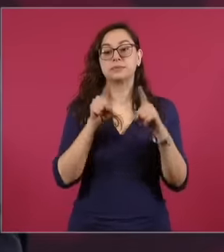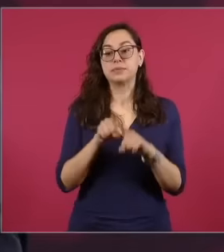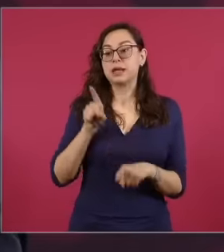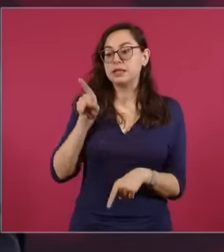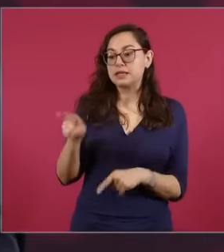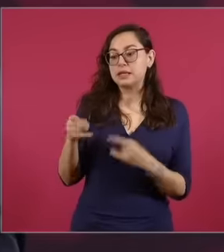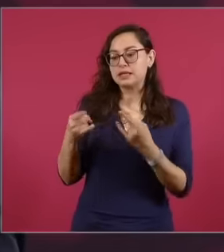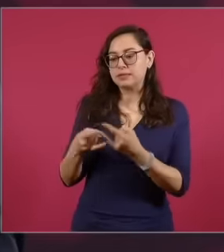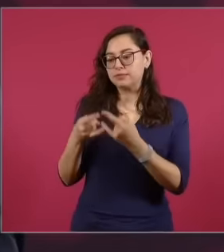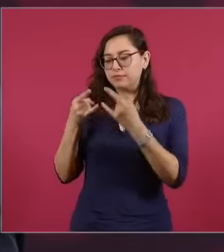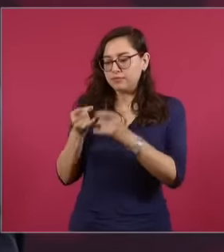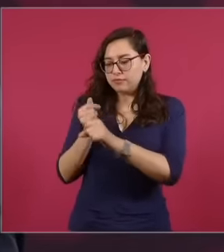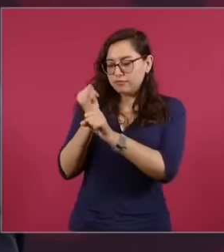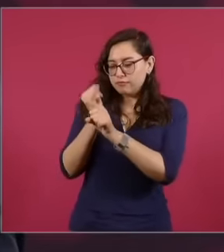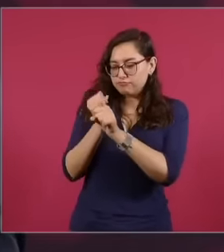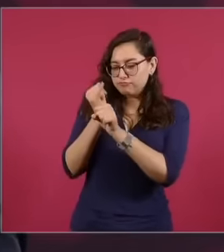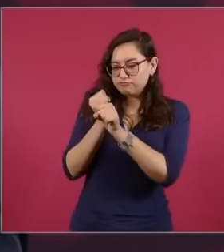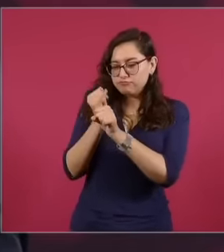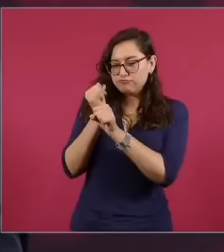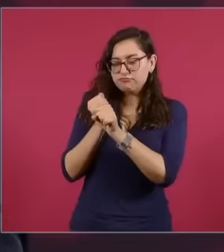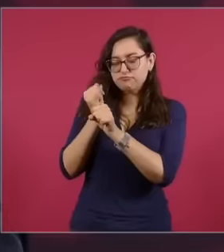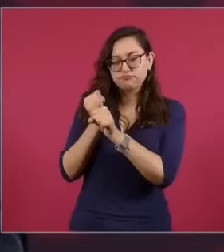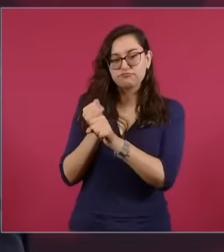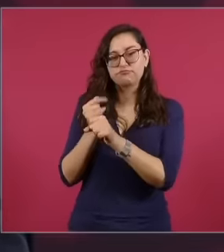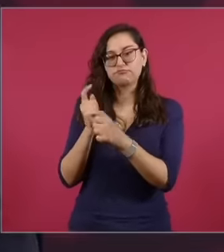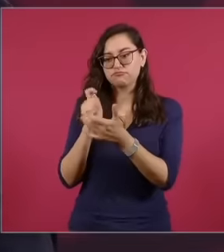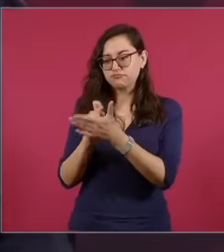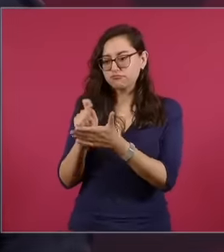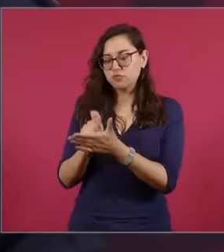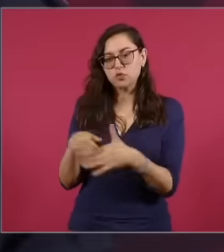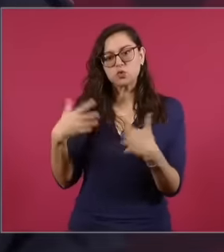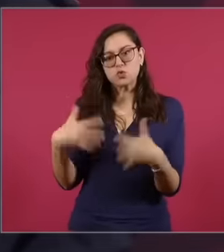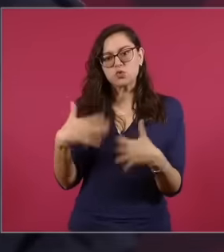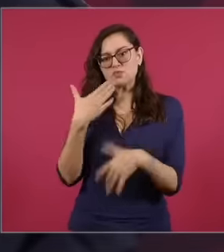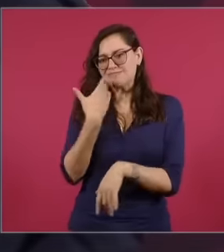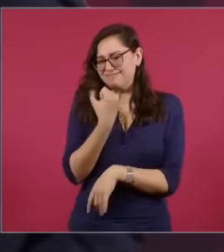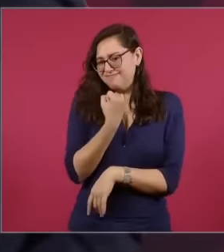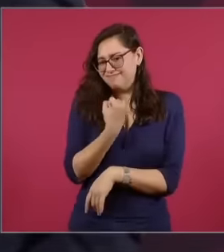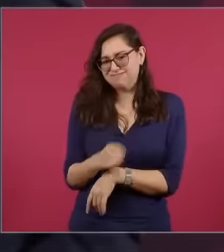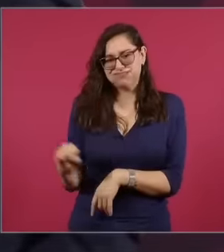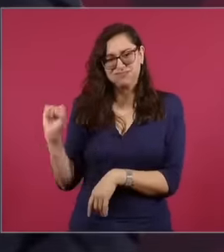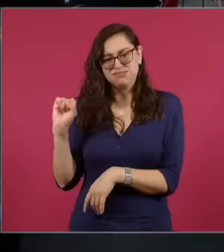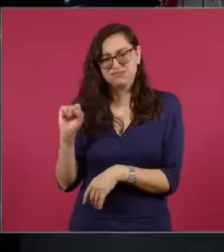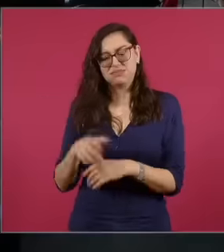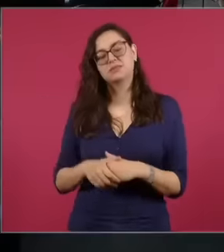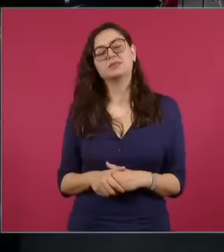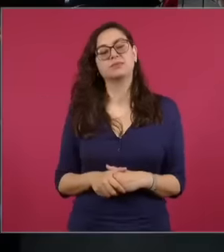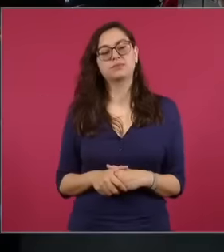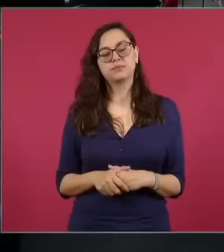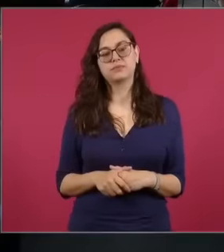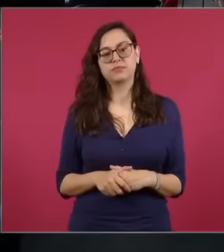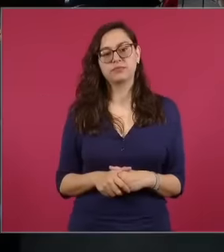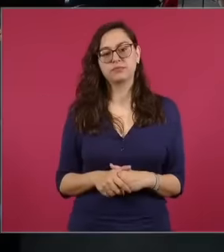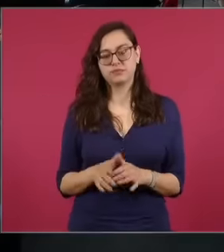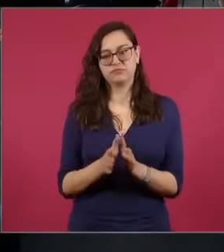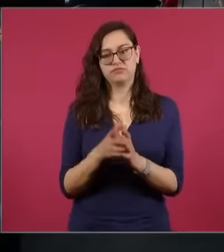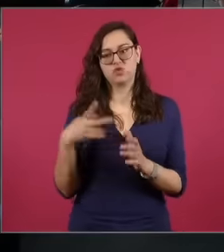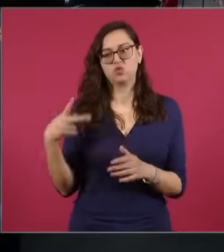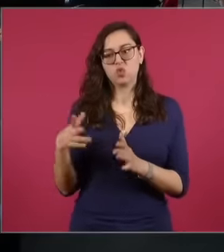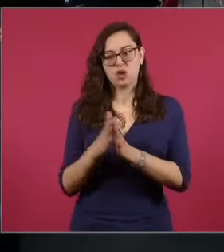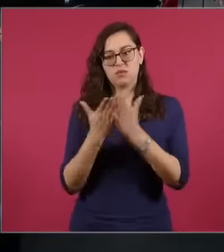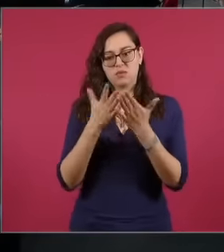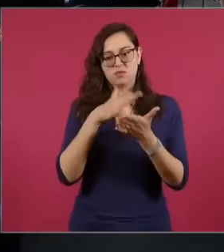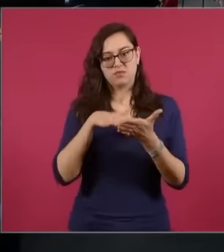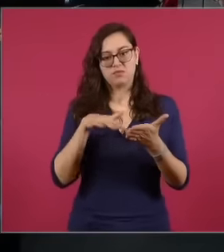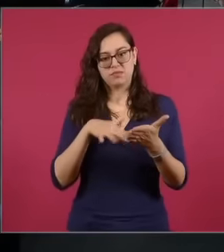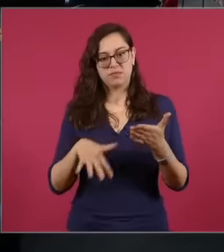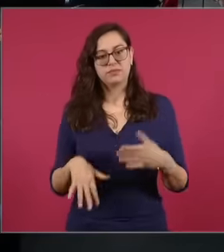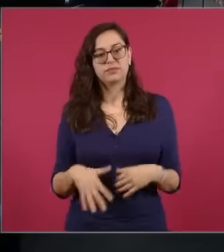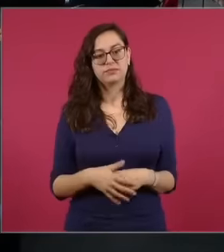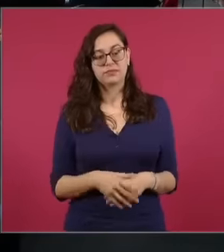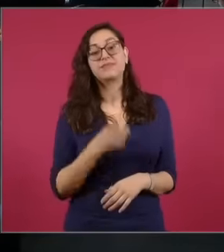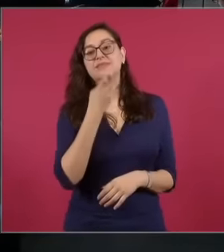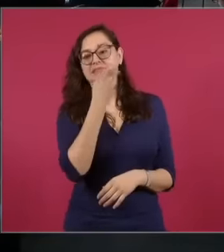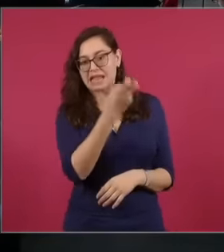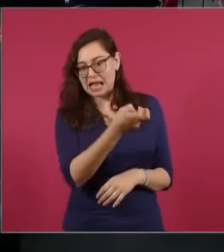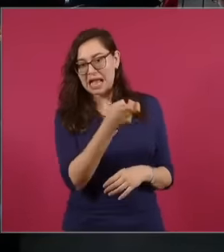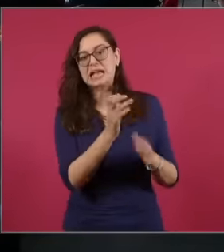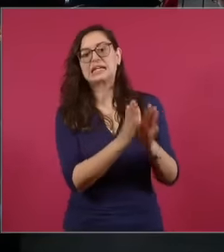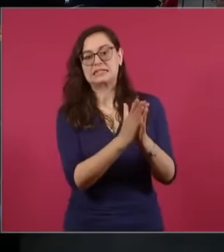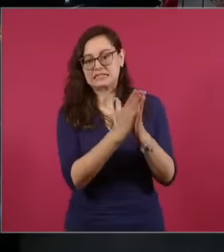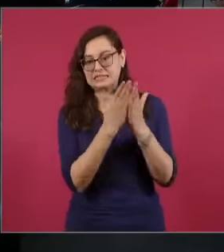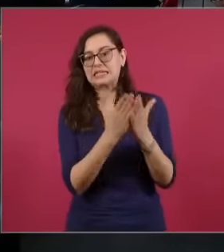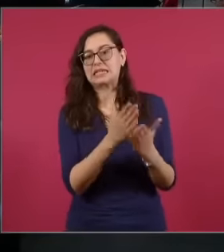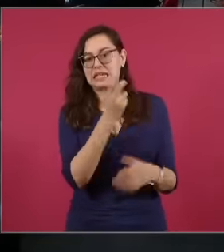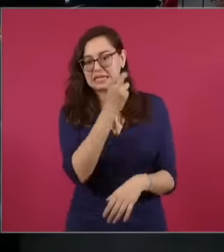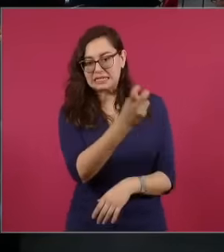the masterful and he has other problems yes I recommend that you read all those Stellar moments of